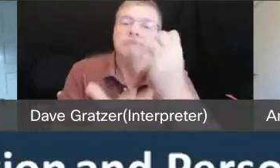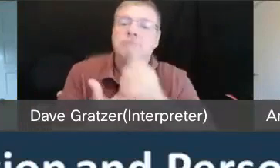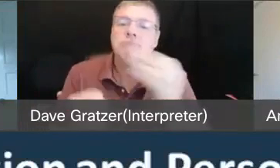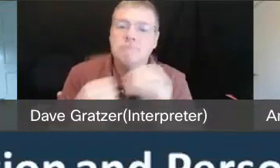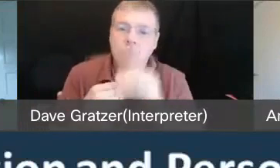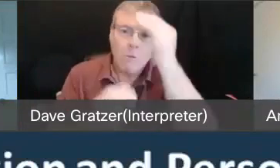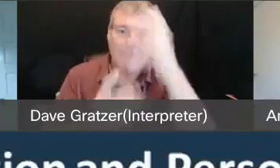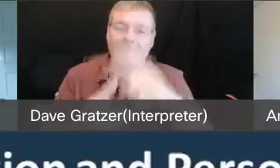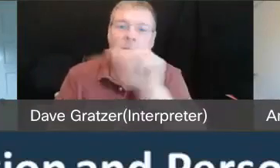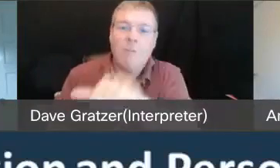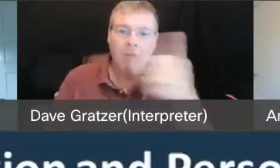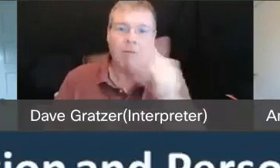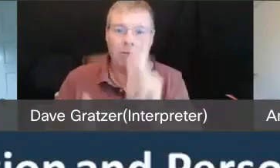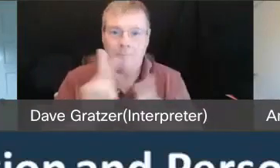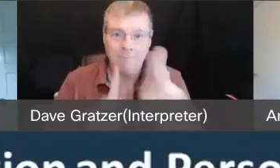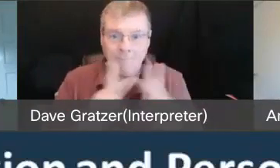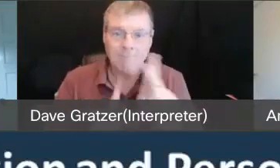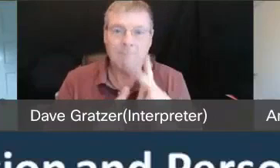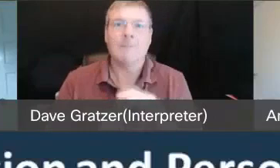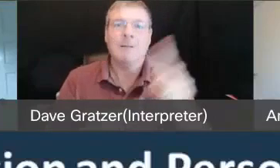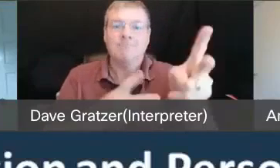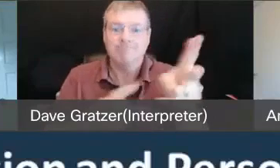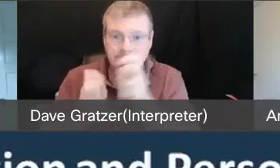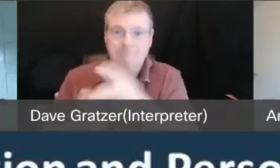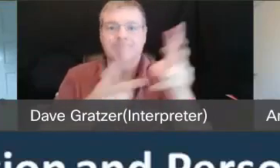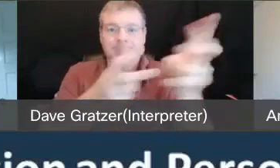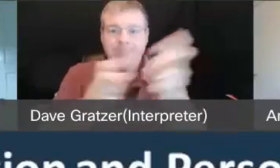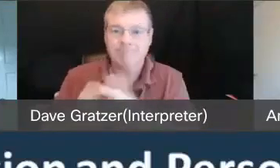and provide quotes and citations from any collateral sources